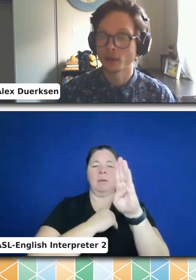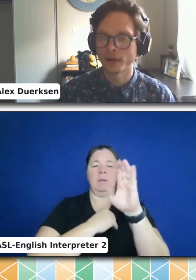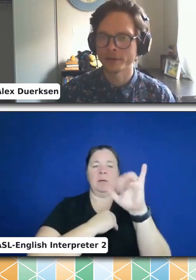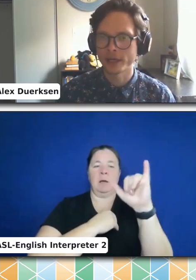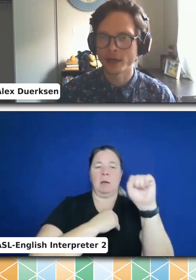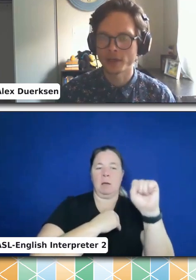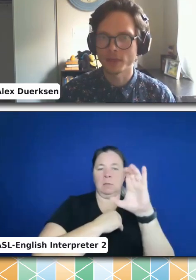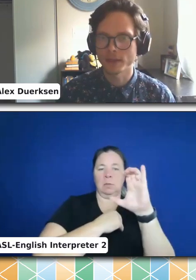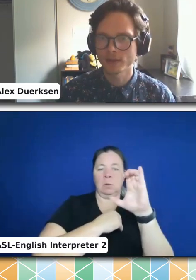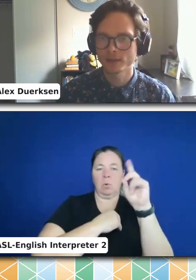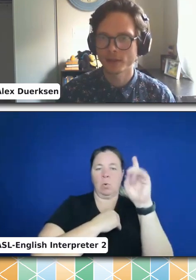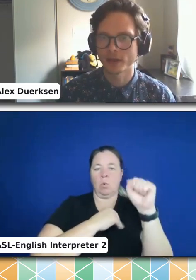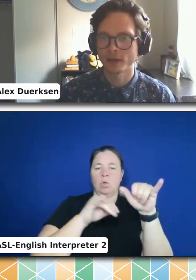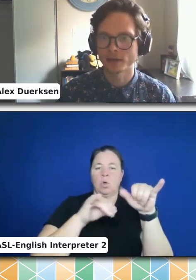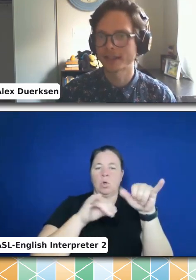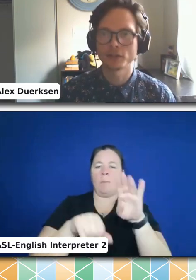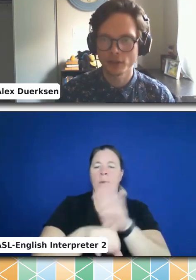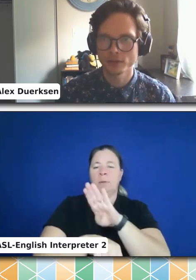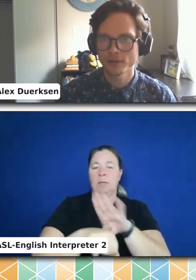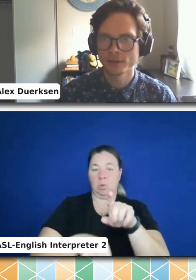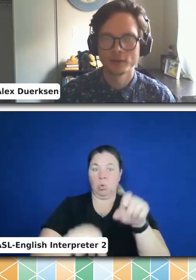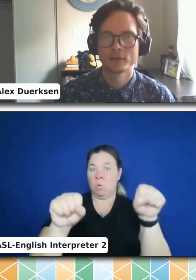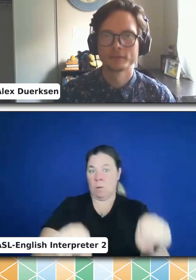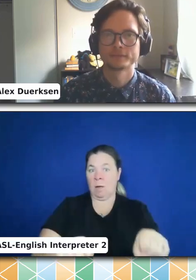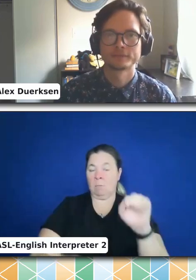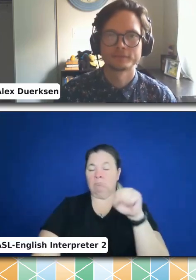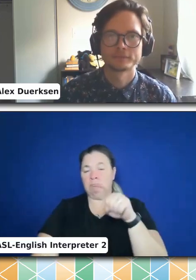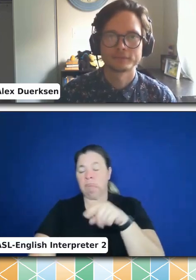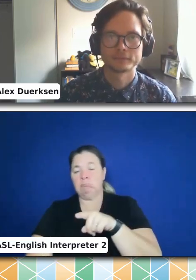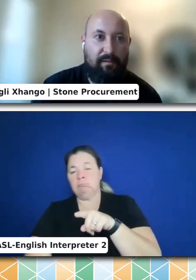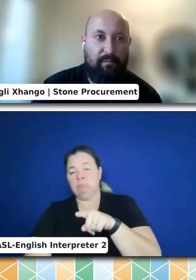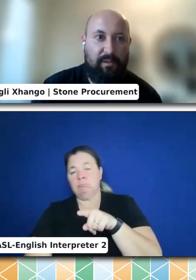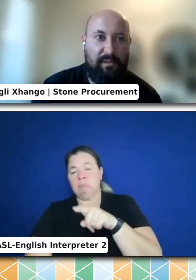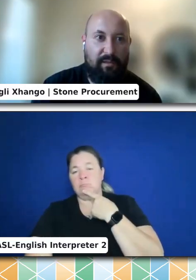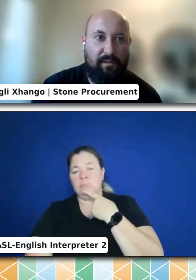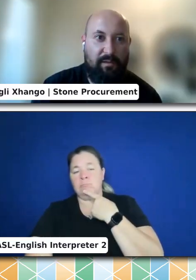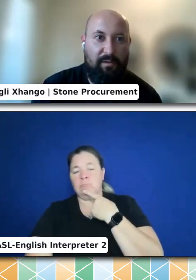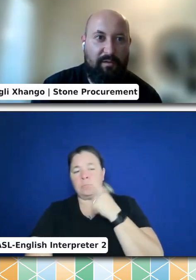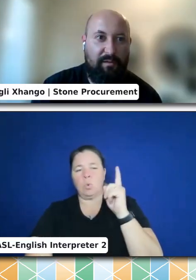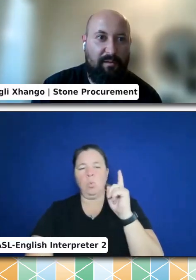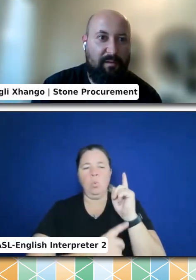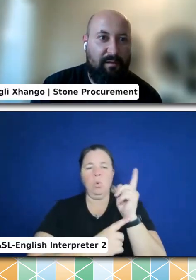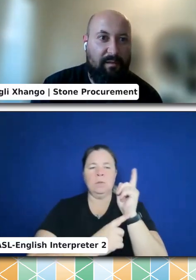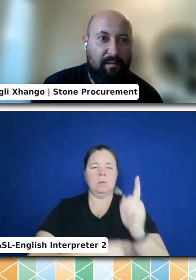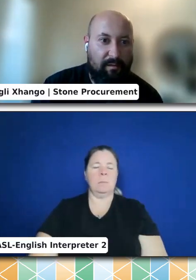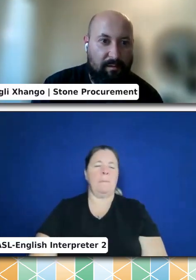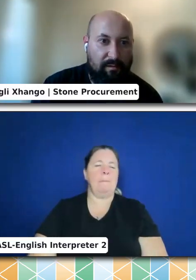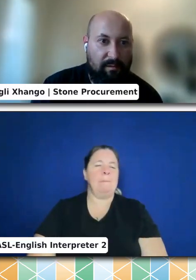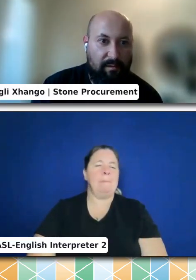Or other, like, common business, uh, sector codes. You can? Uh, one second…